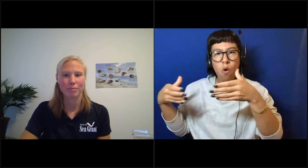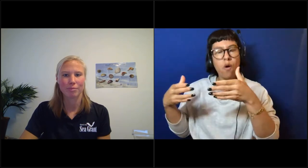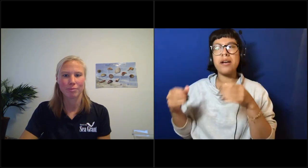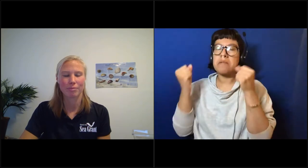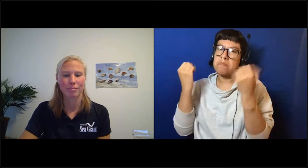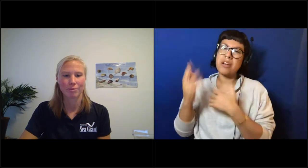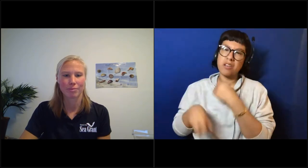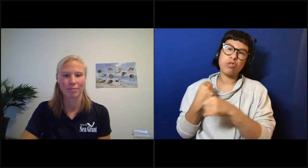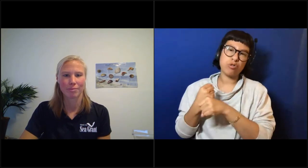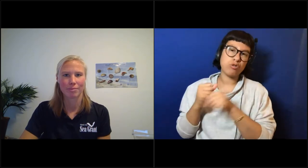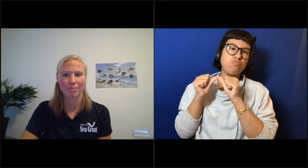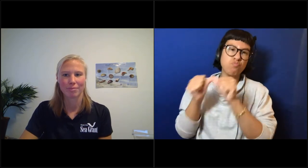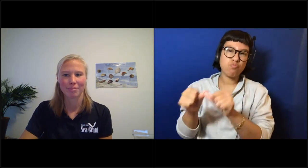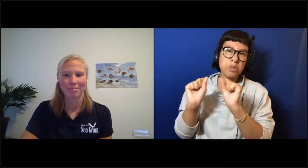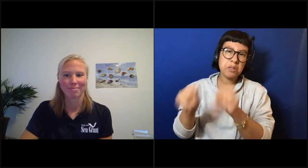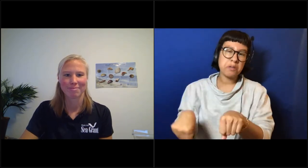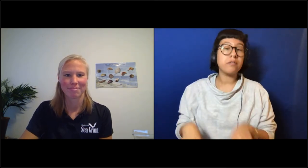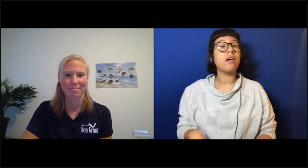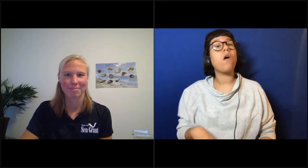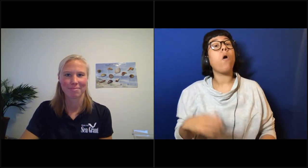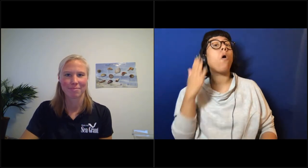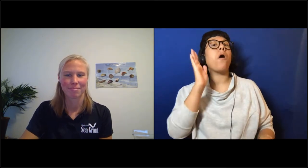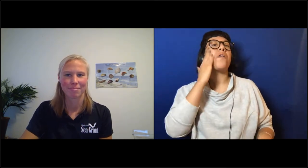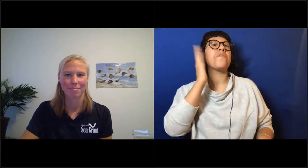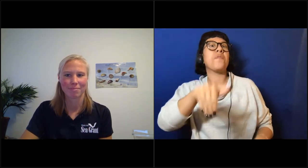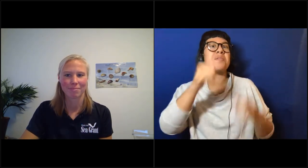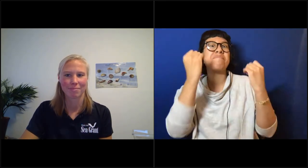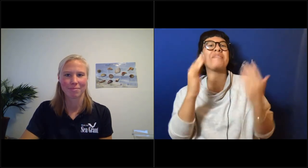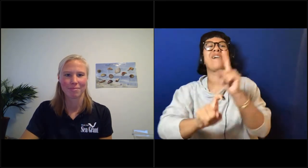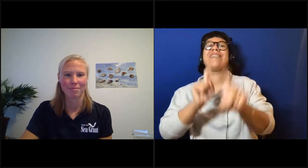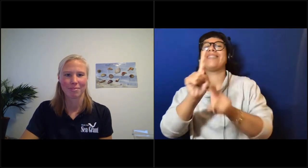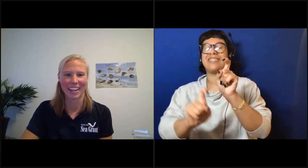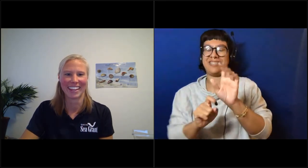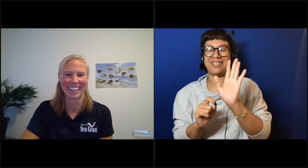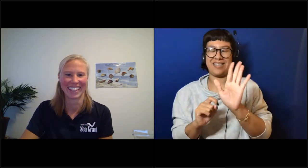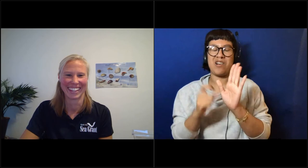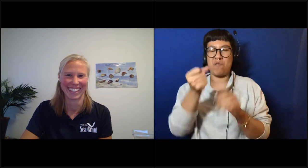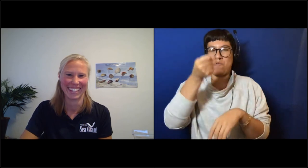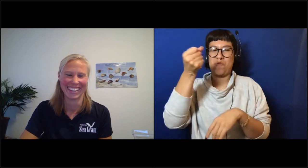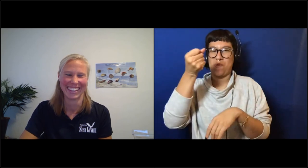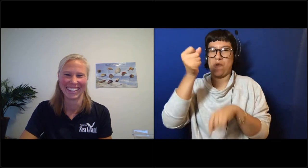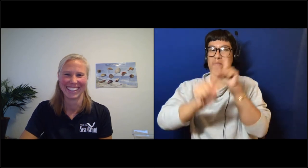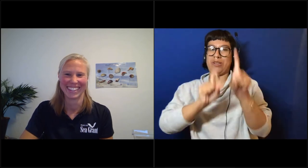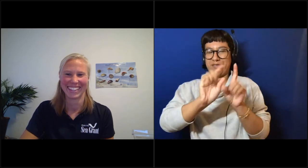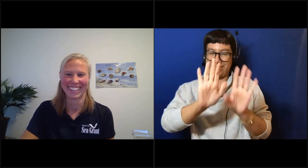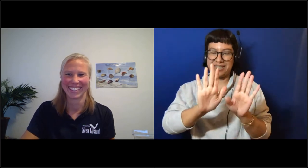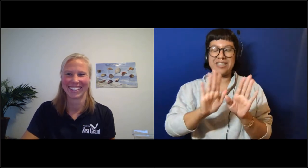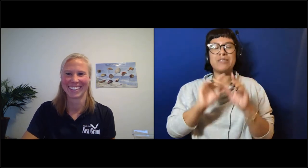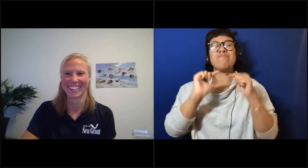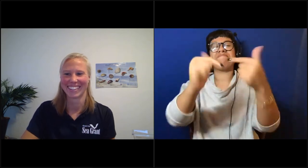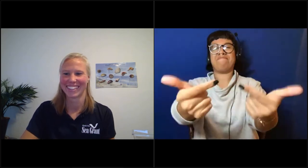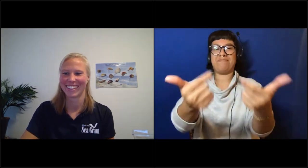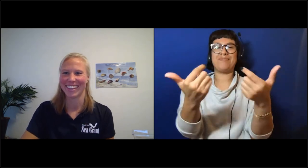[Grace] Great. Well, I'm going to hold, I know there are more questions. We're fascinated by what you have to share with us Harriet but I'm going to hold on to them and turn it back to you.